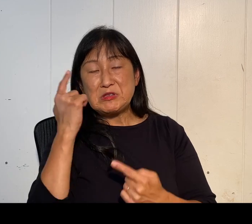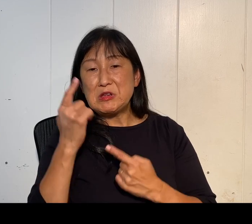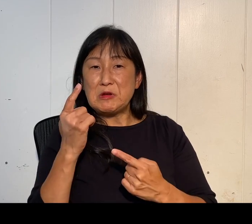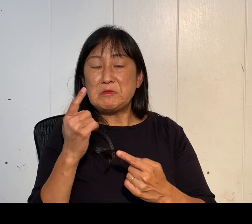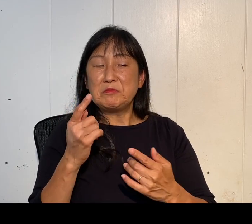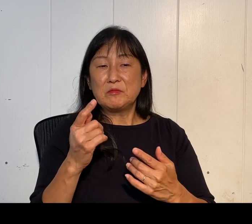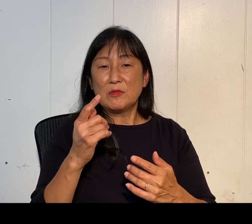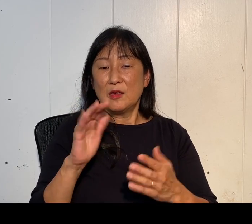community-acquired.